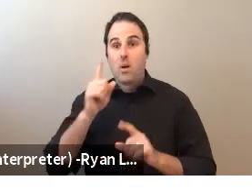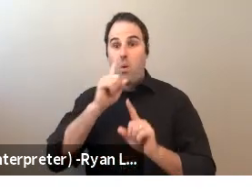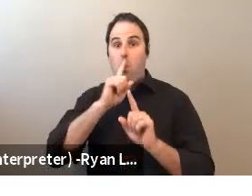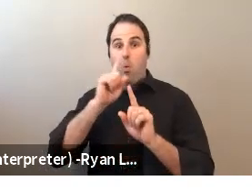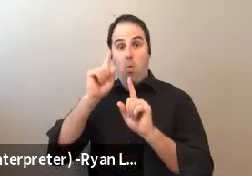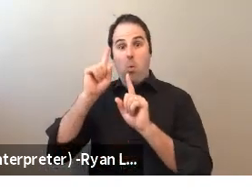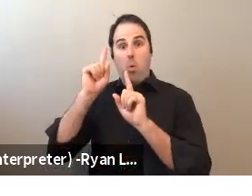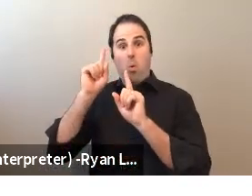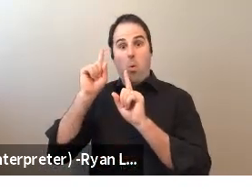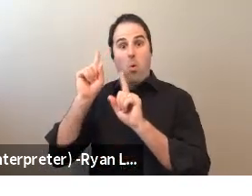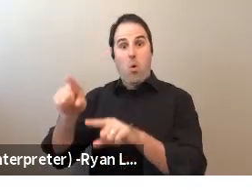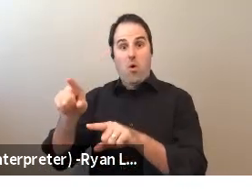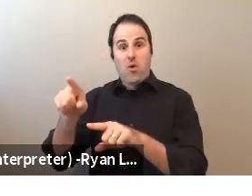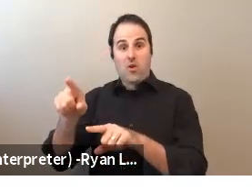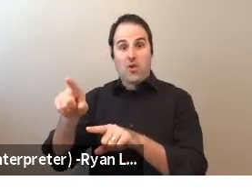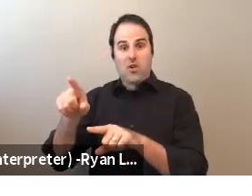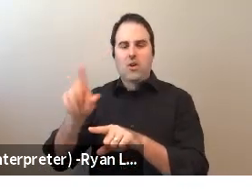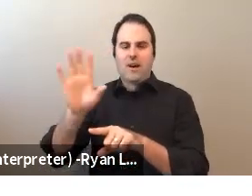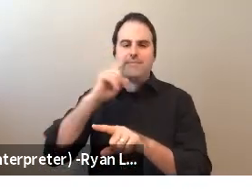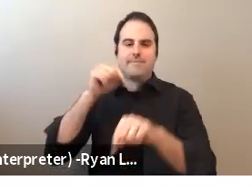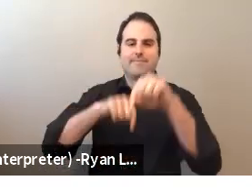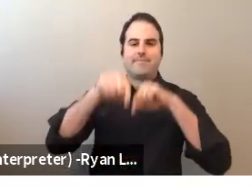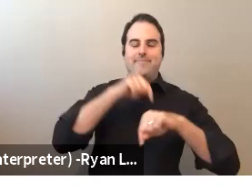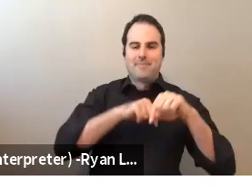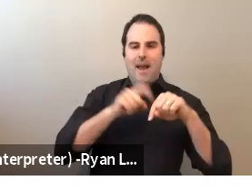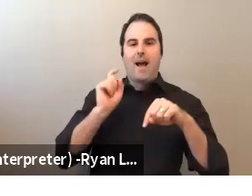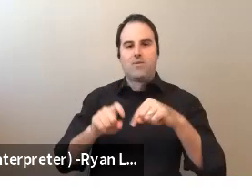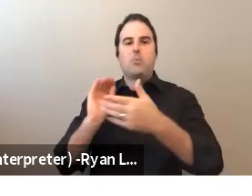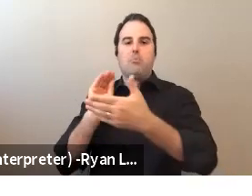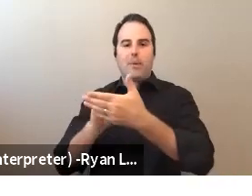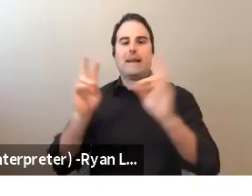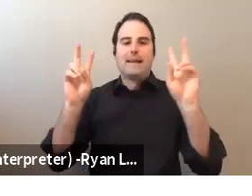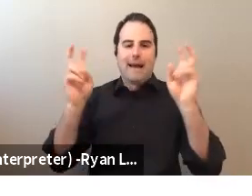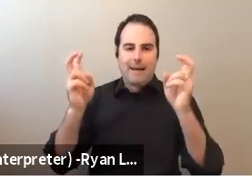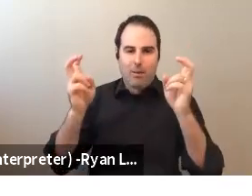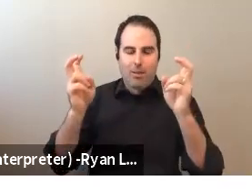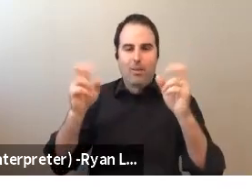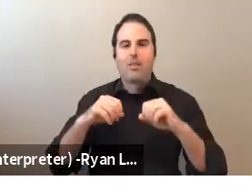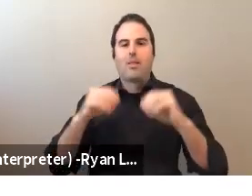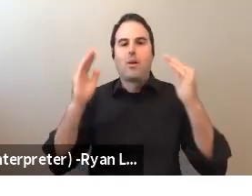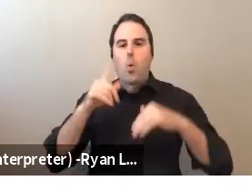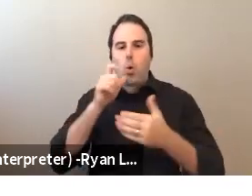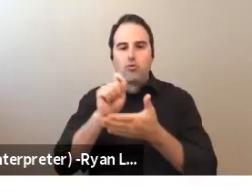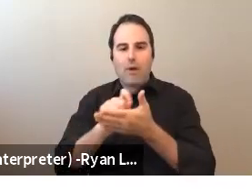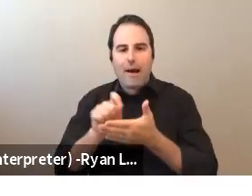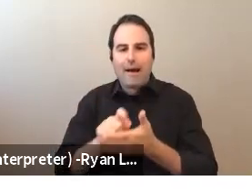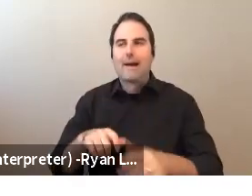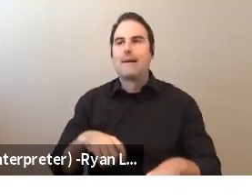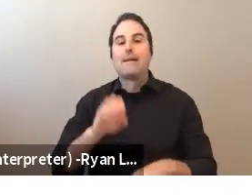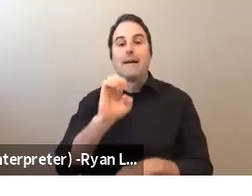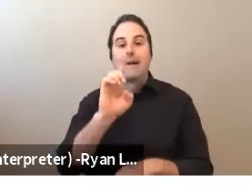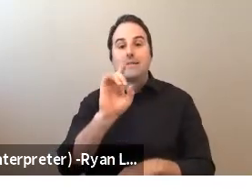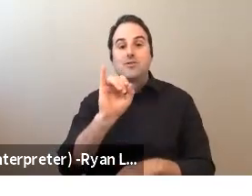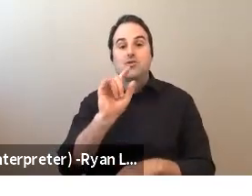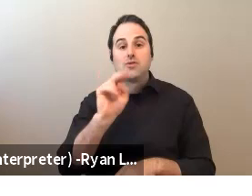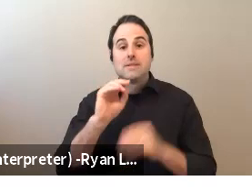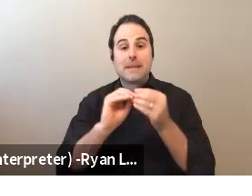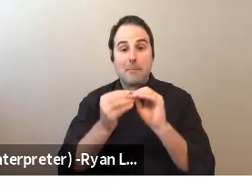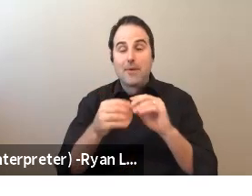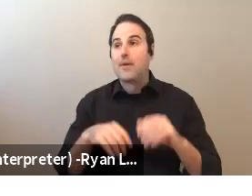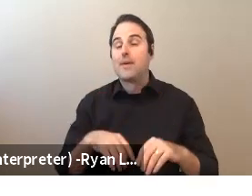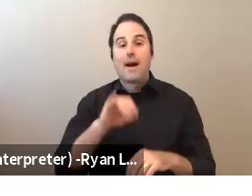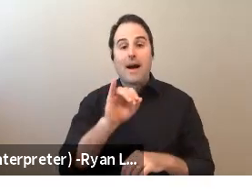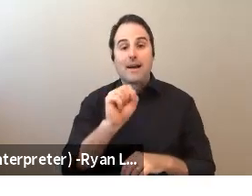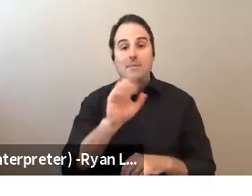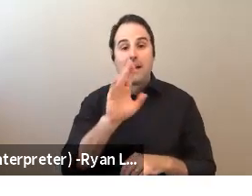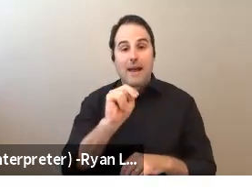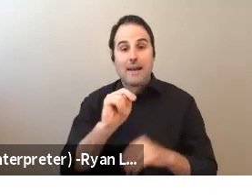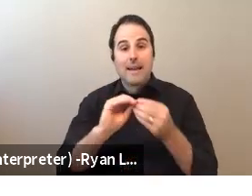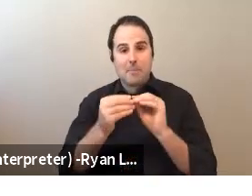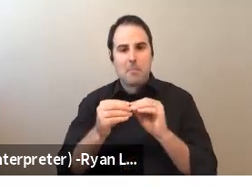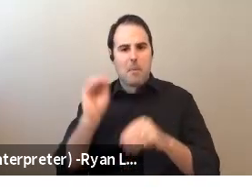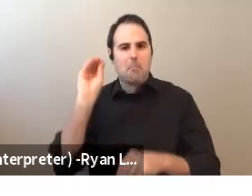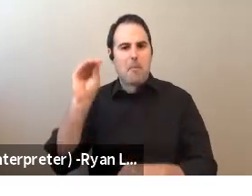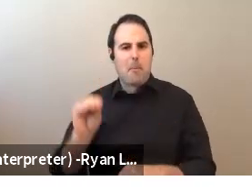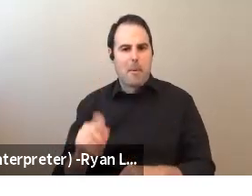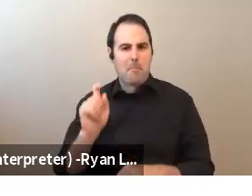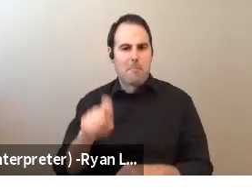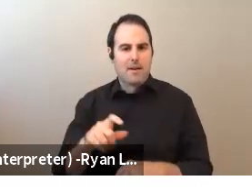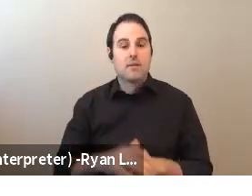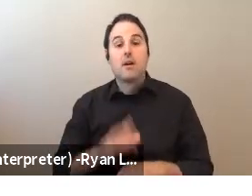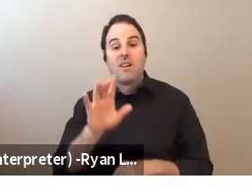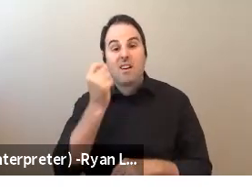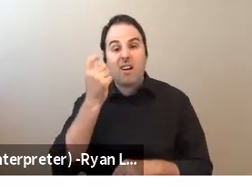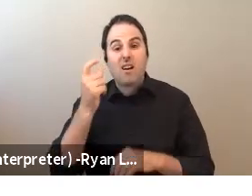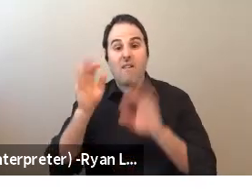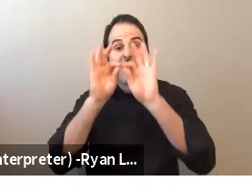Sally Potter: Of course we you know we have to say what the title is. We have to say you know who the author is the addition and even the ISP in number, but never in any of those forms, does the cost come up